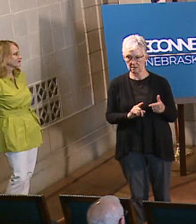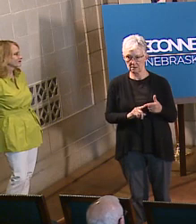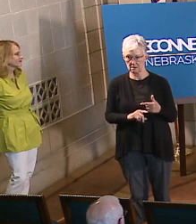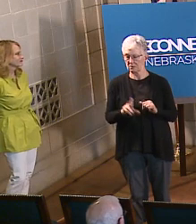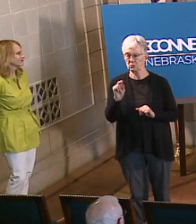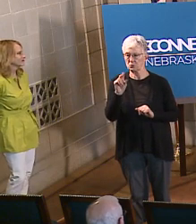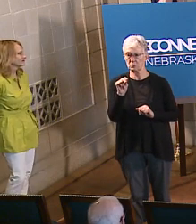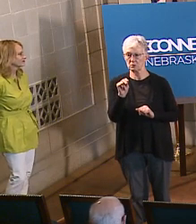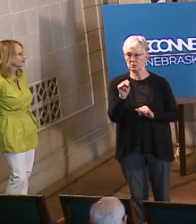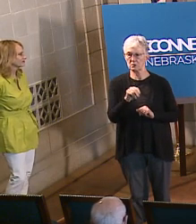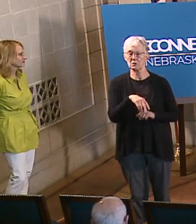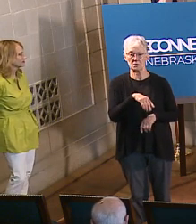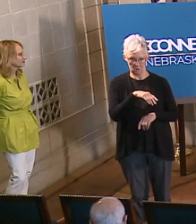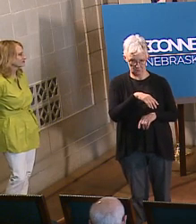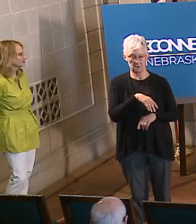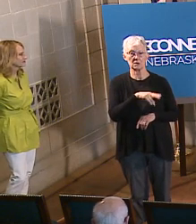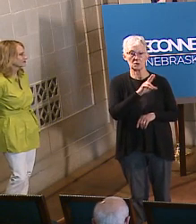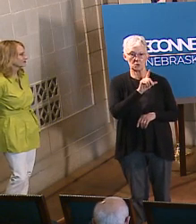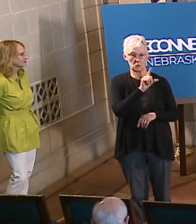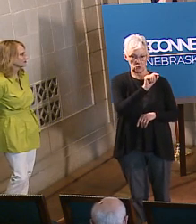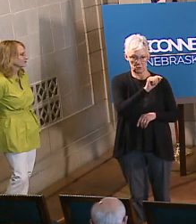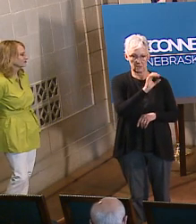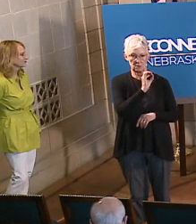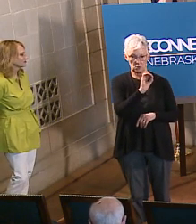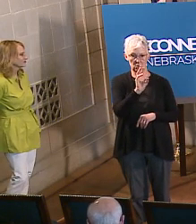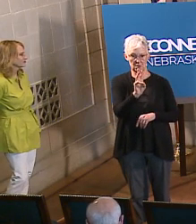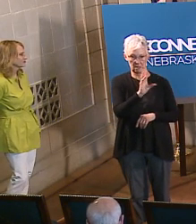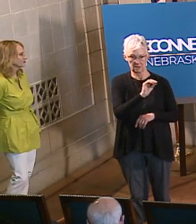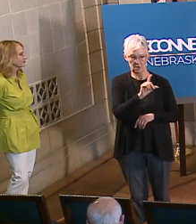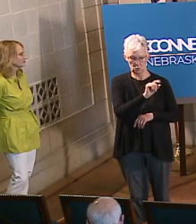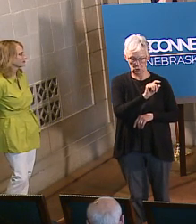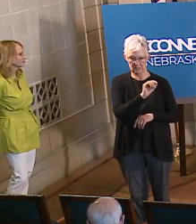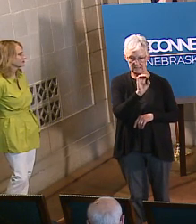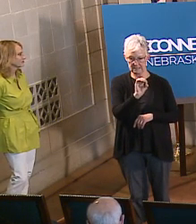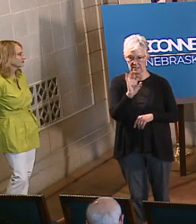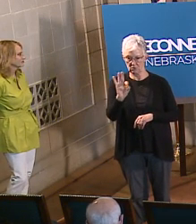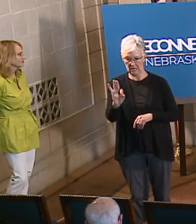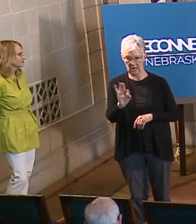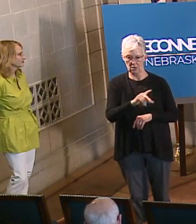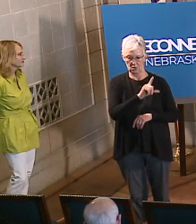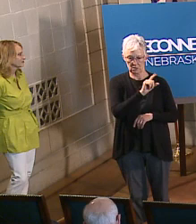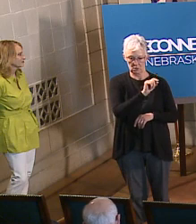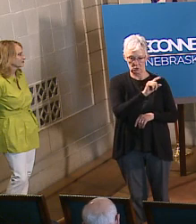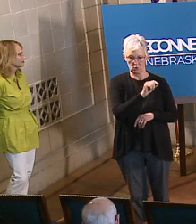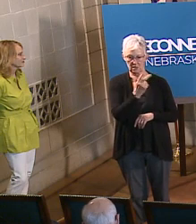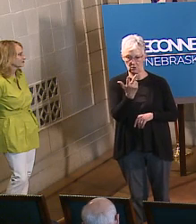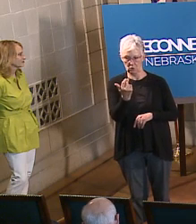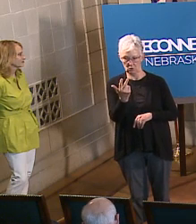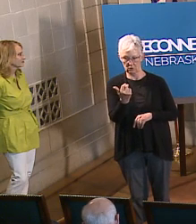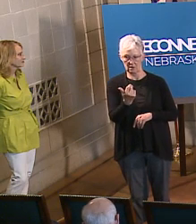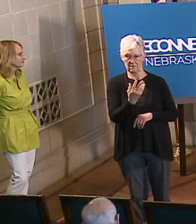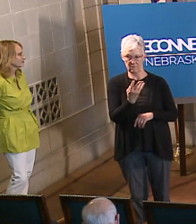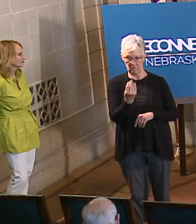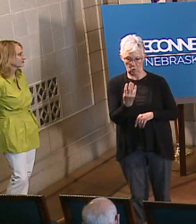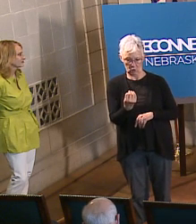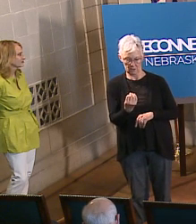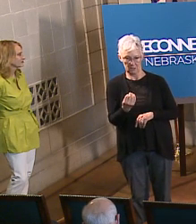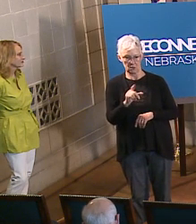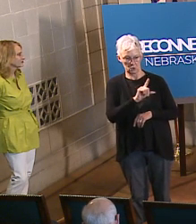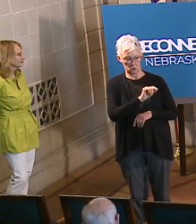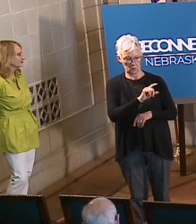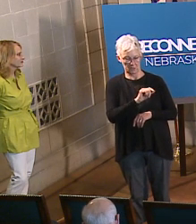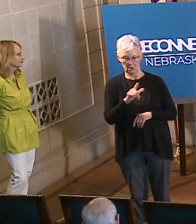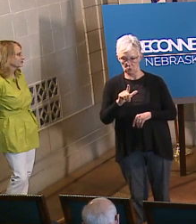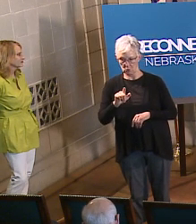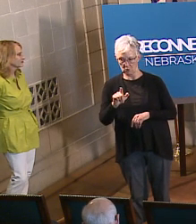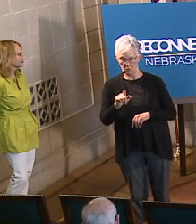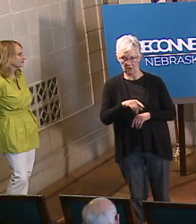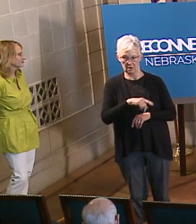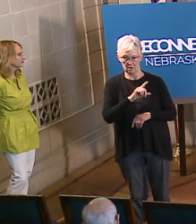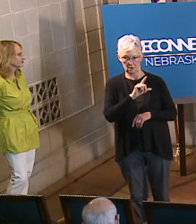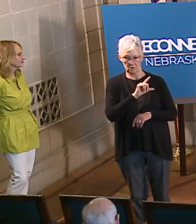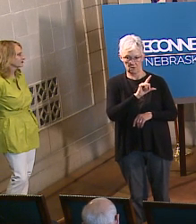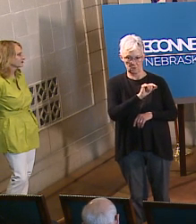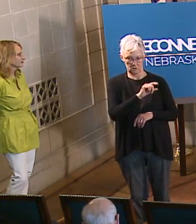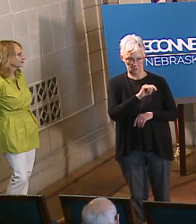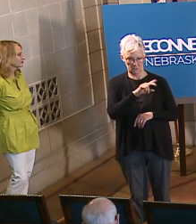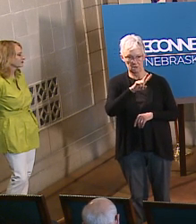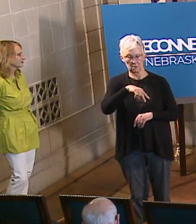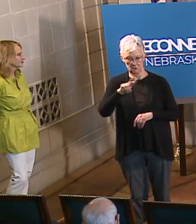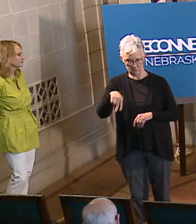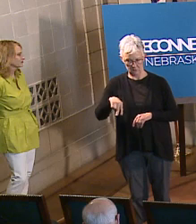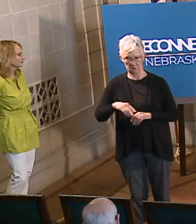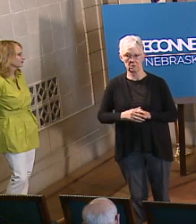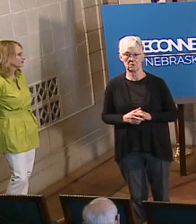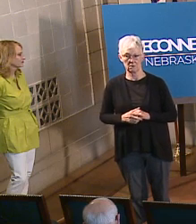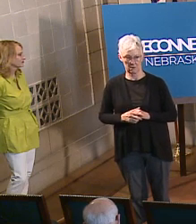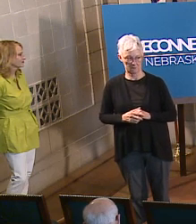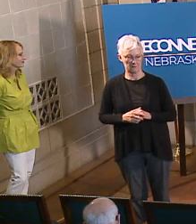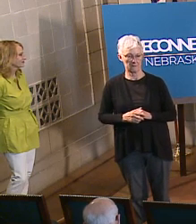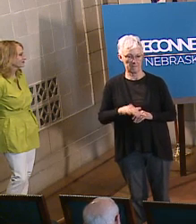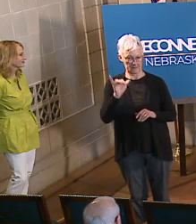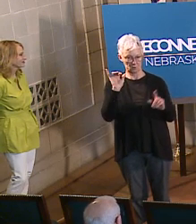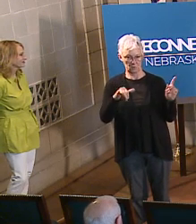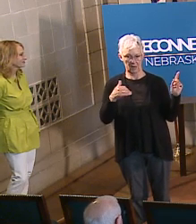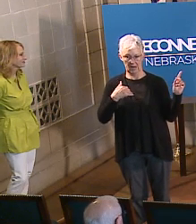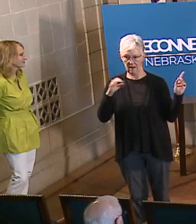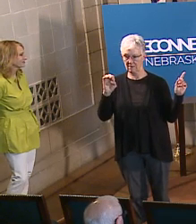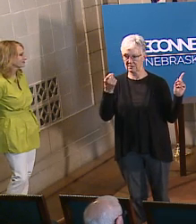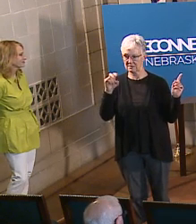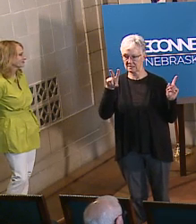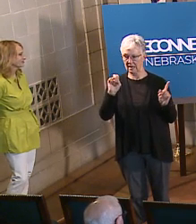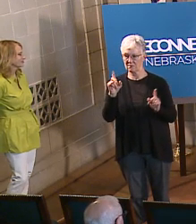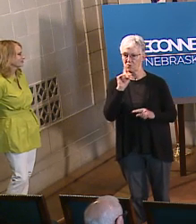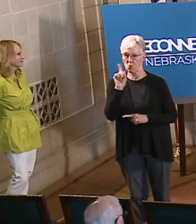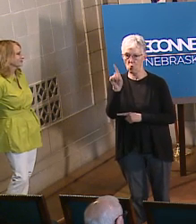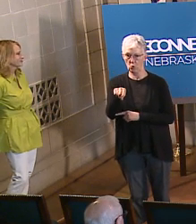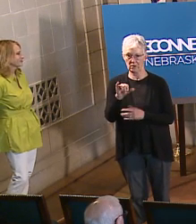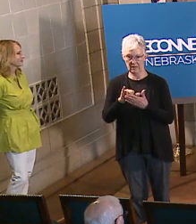THIS EXECUTIVE ORDER WILL CANCEL